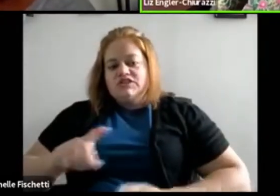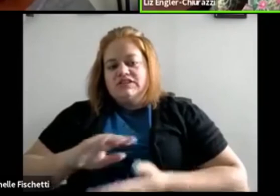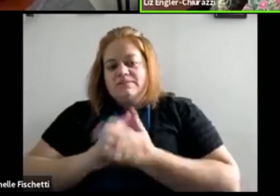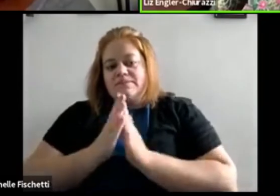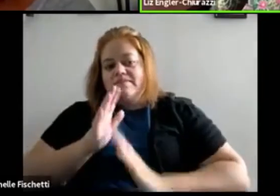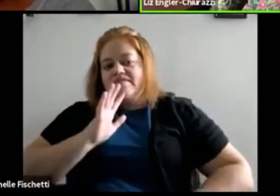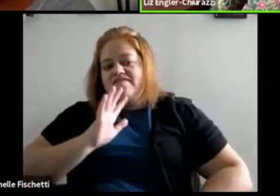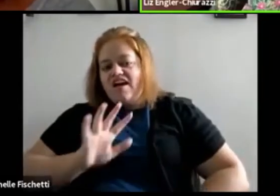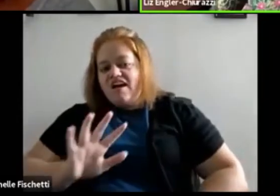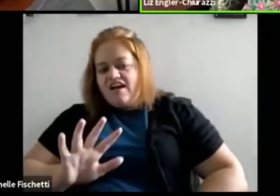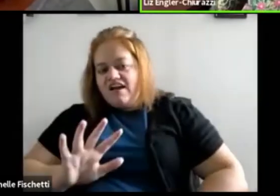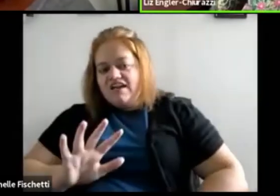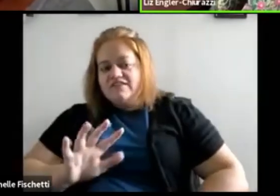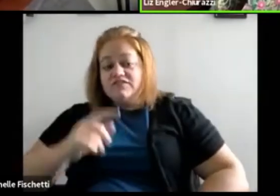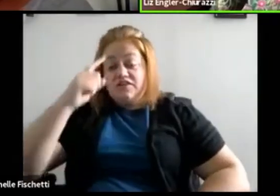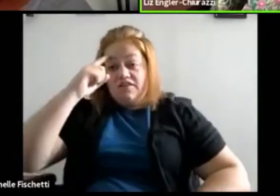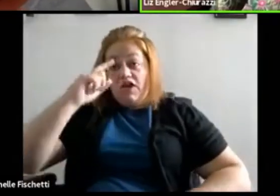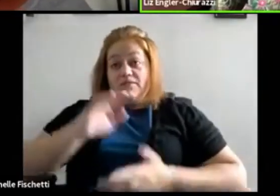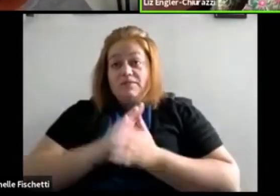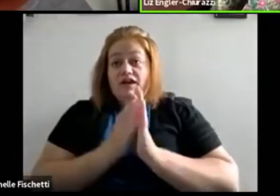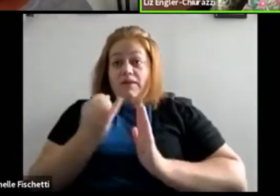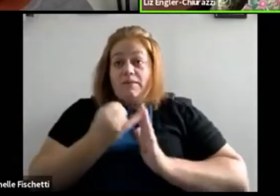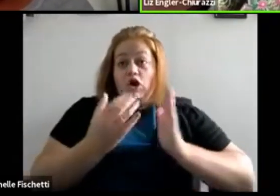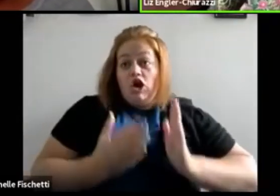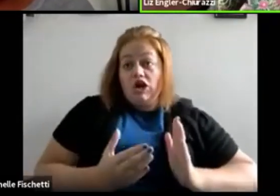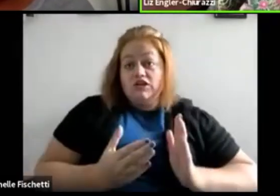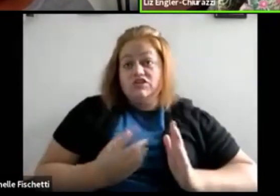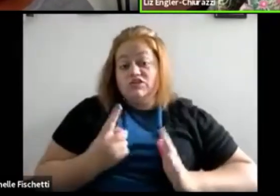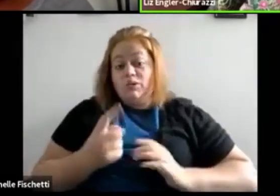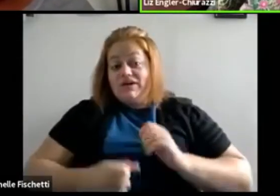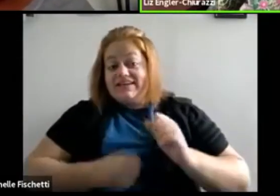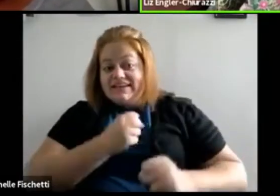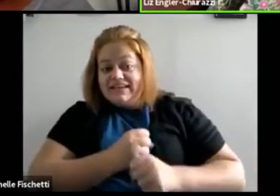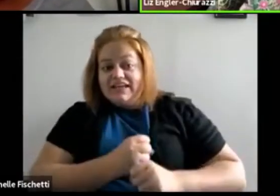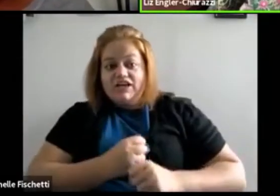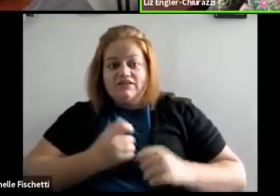to be an artist and for about a year she was excited in art and so we got her